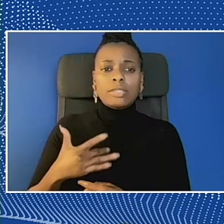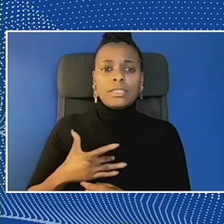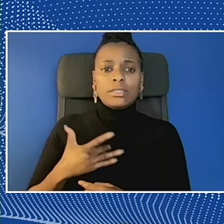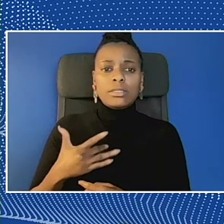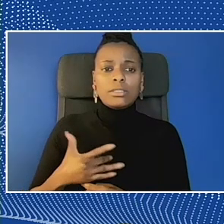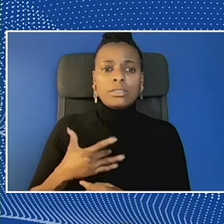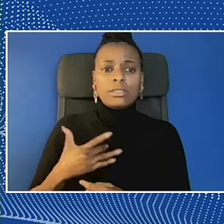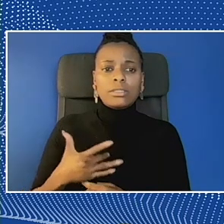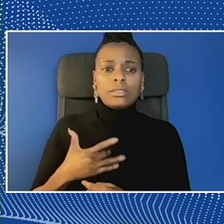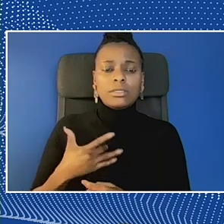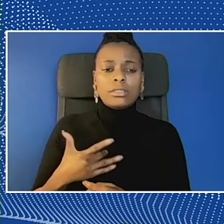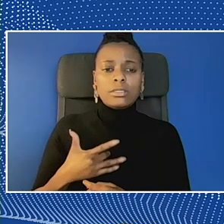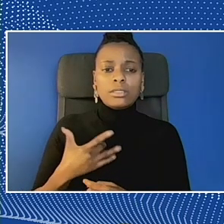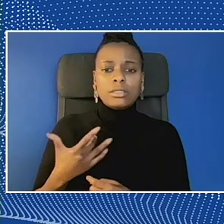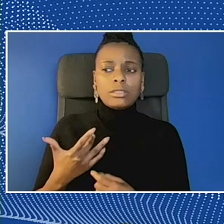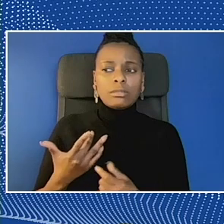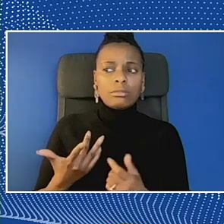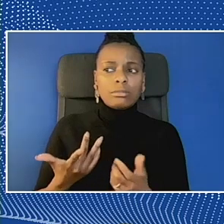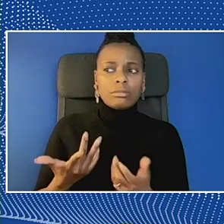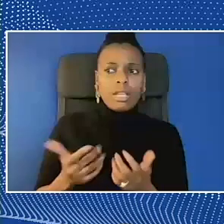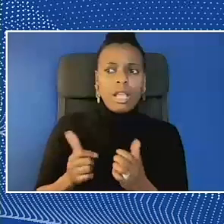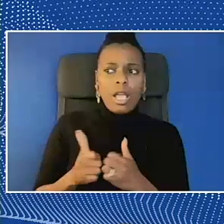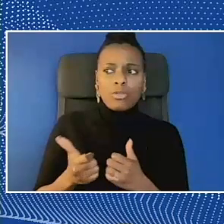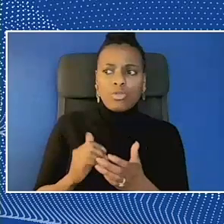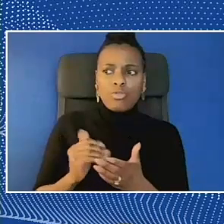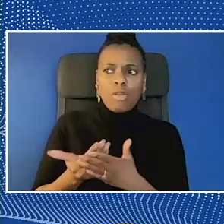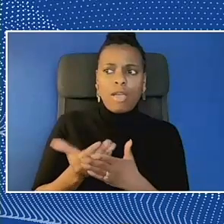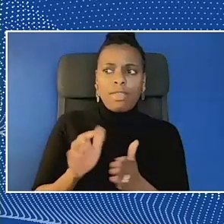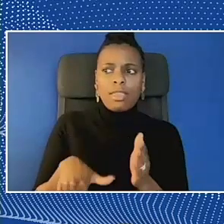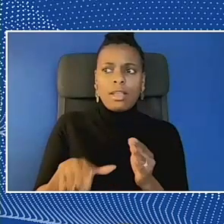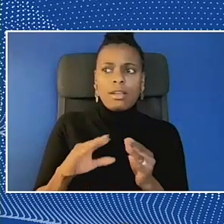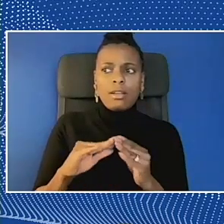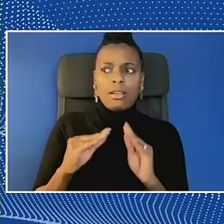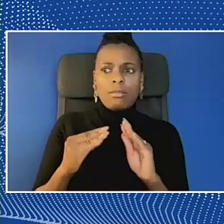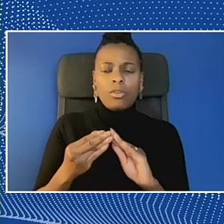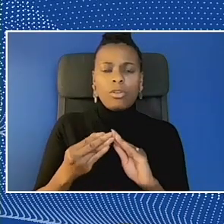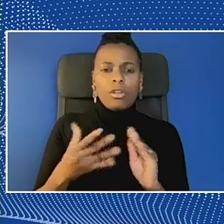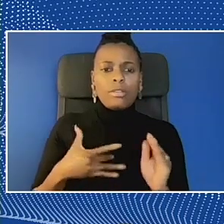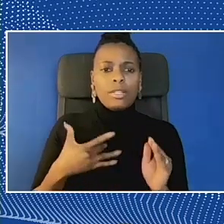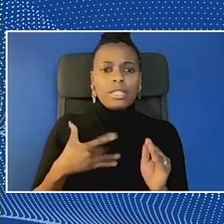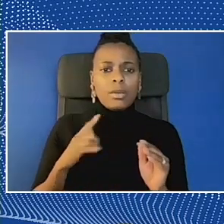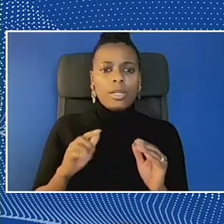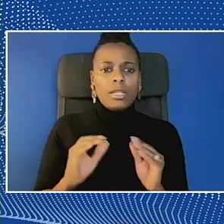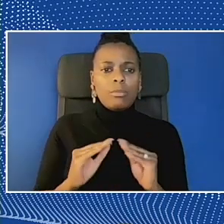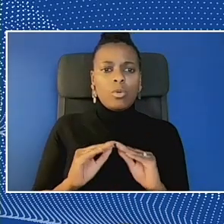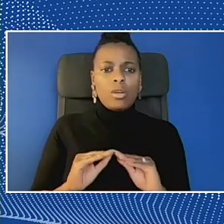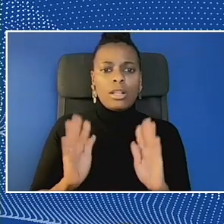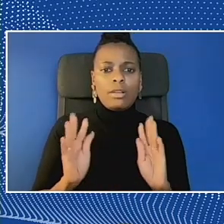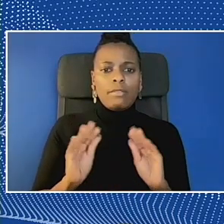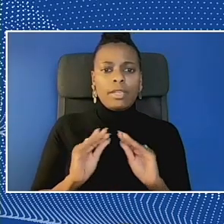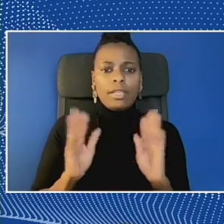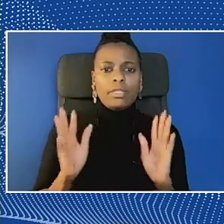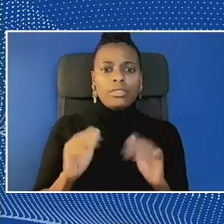us understanding how you got to the 80% it could feel like we need a little bit more clarification. So I think the more likely